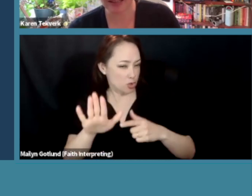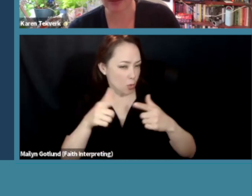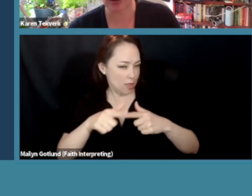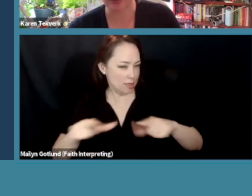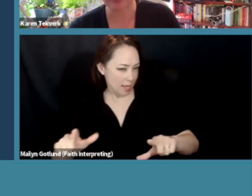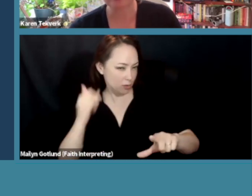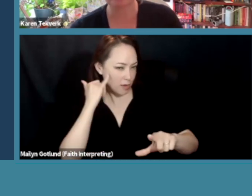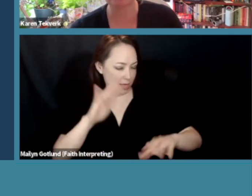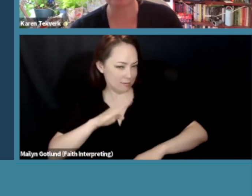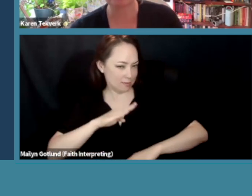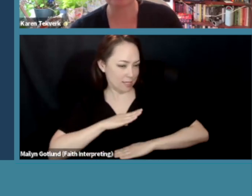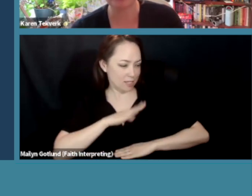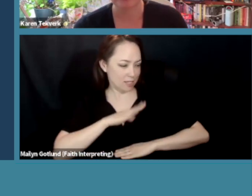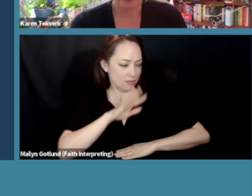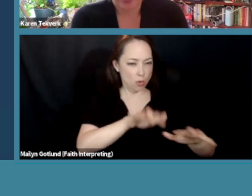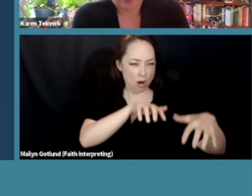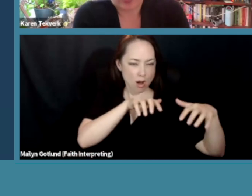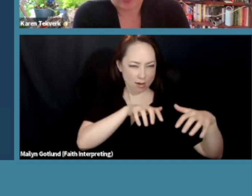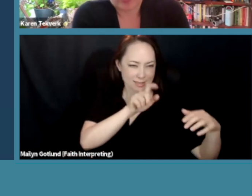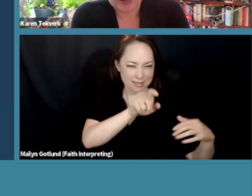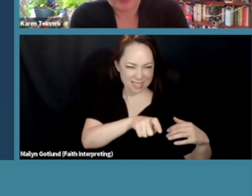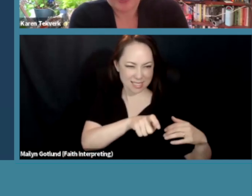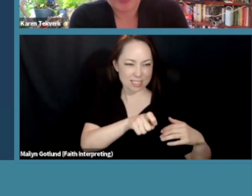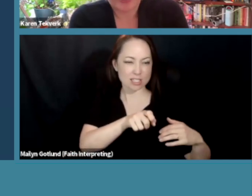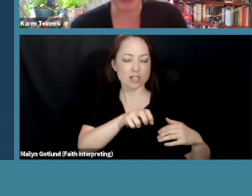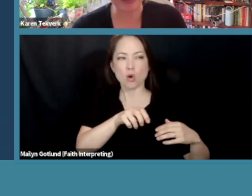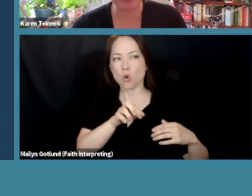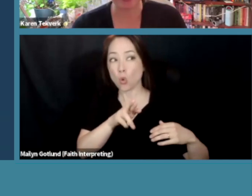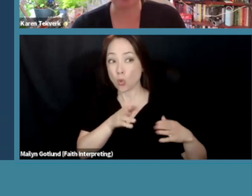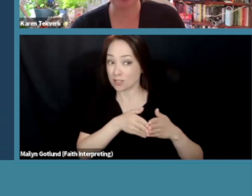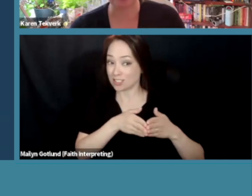the needs of your audience or meeting just the general population's needs.